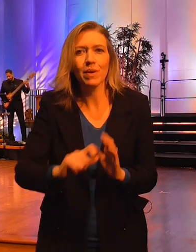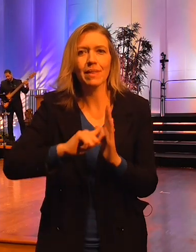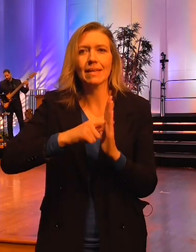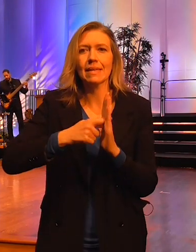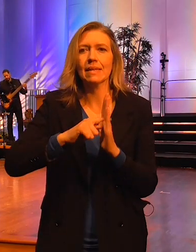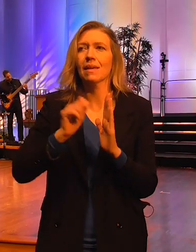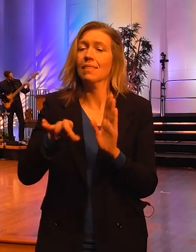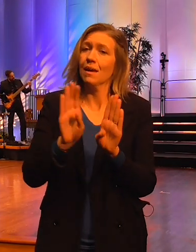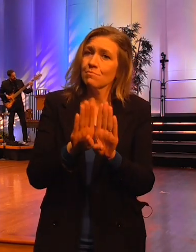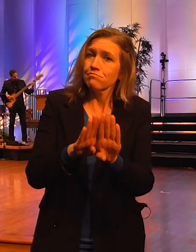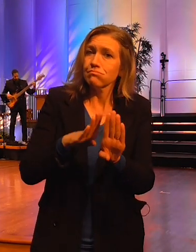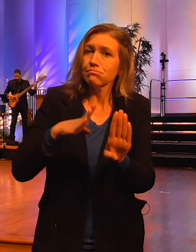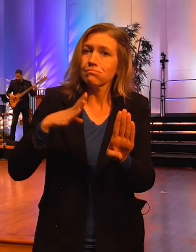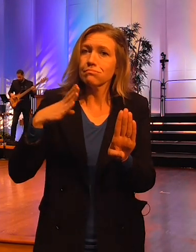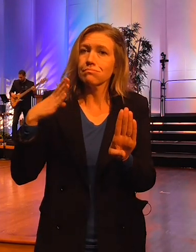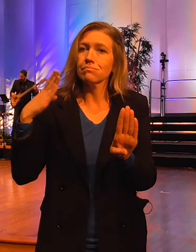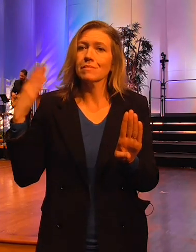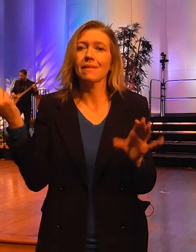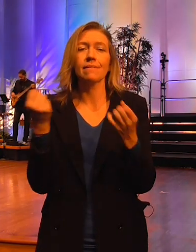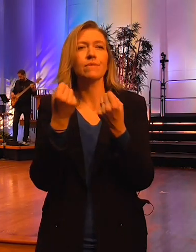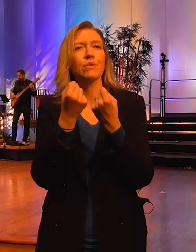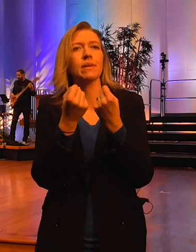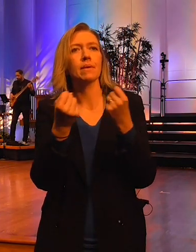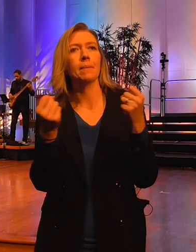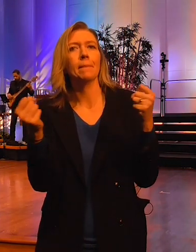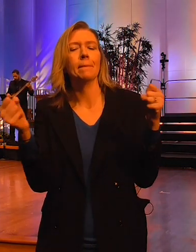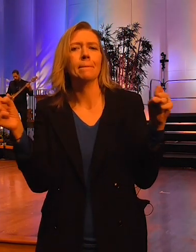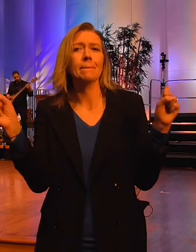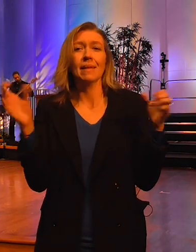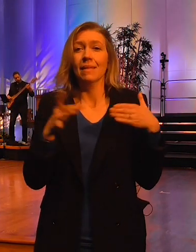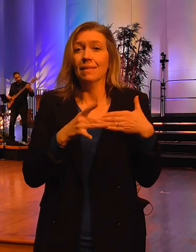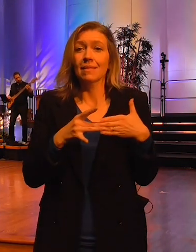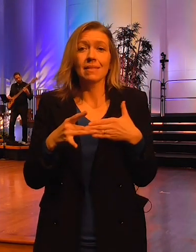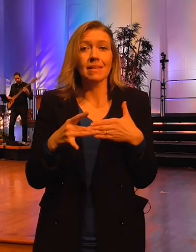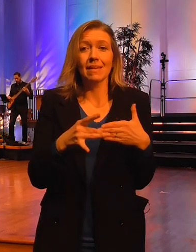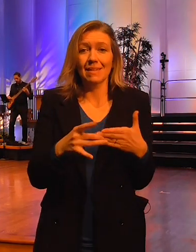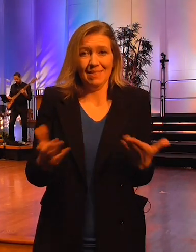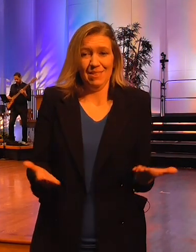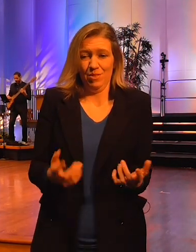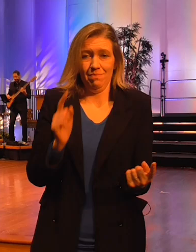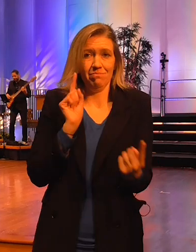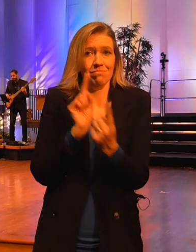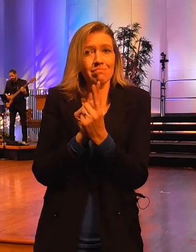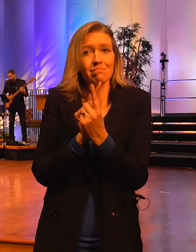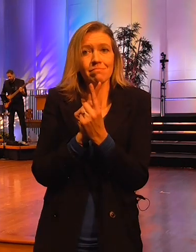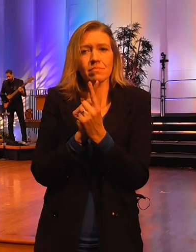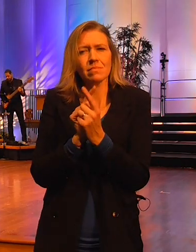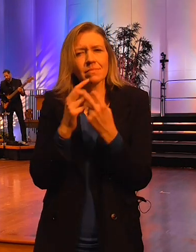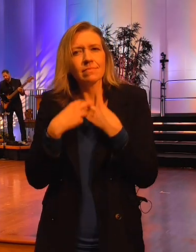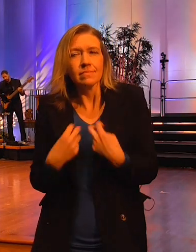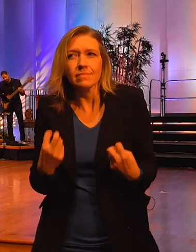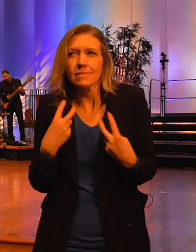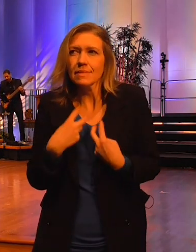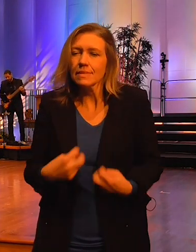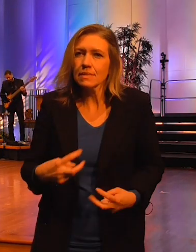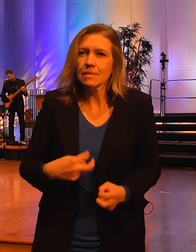door to freedom and lead you to me look deep inside you trust the for